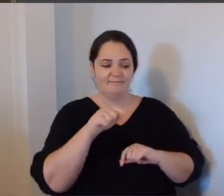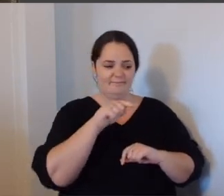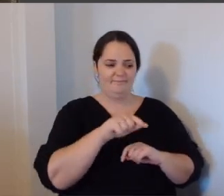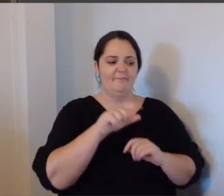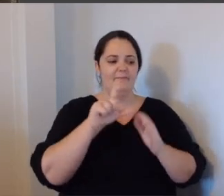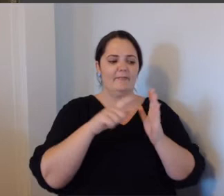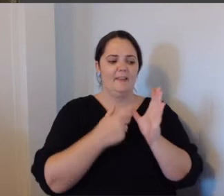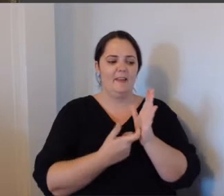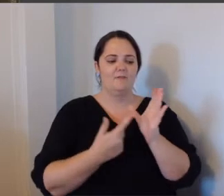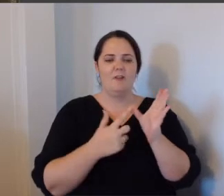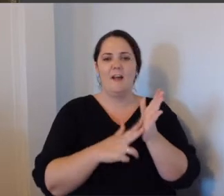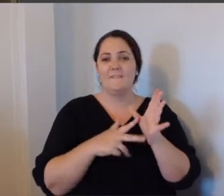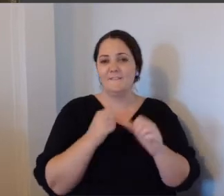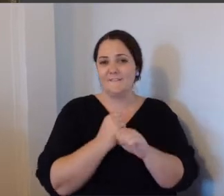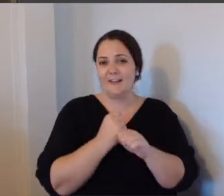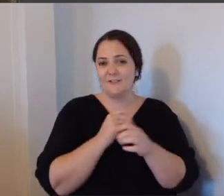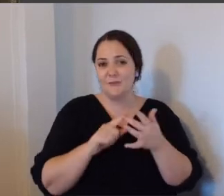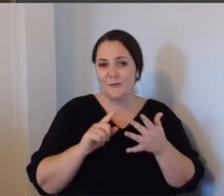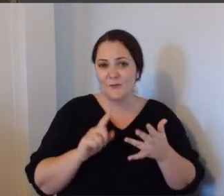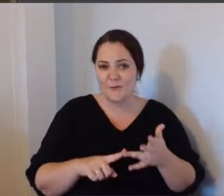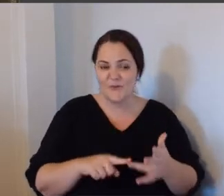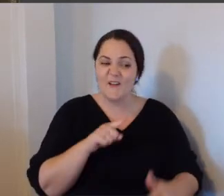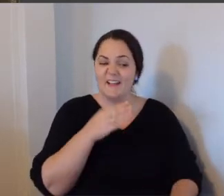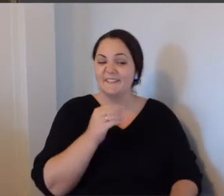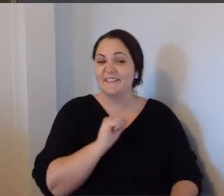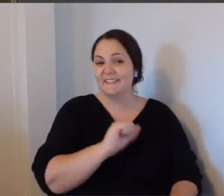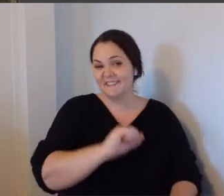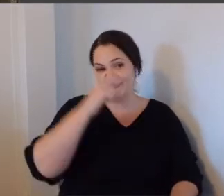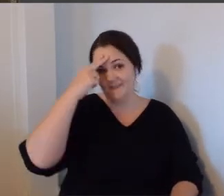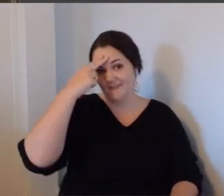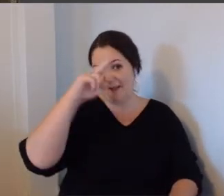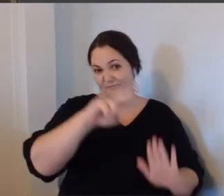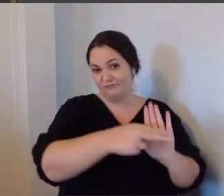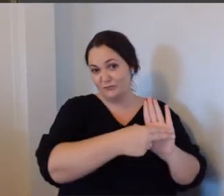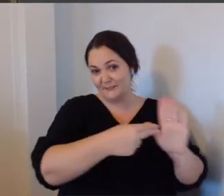for himself quite a reputation for living a violent life and when we look back through the